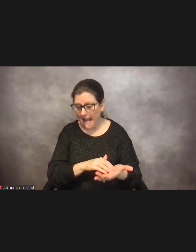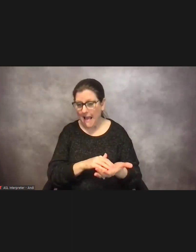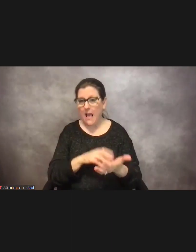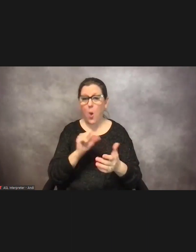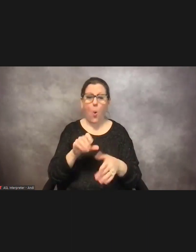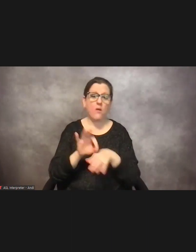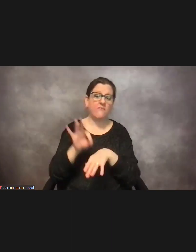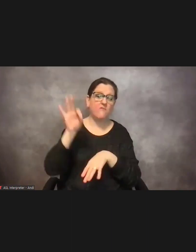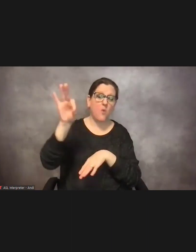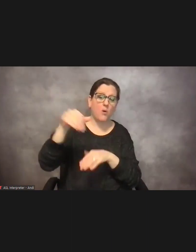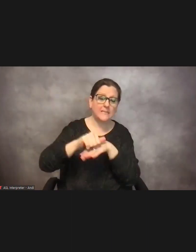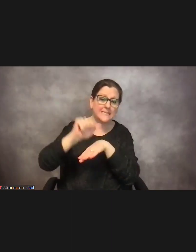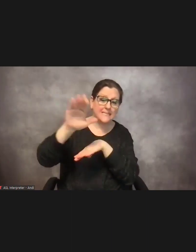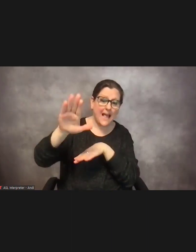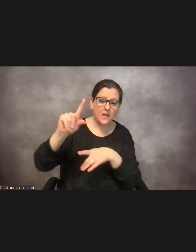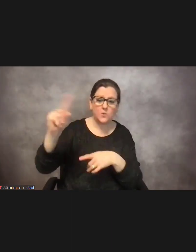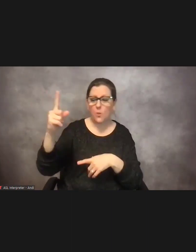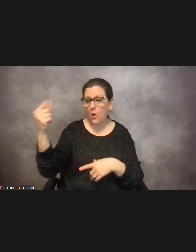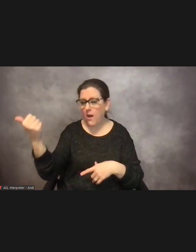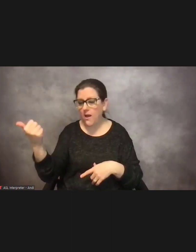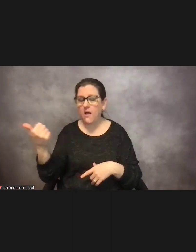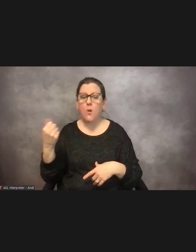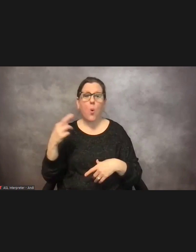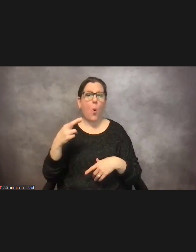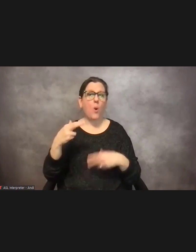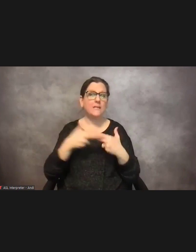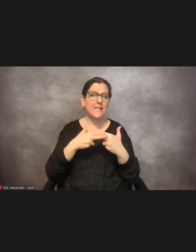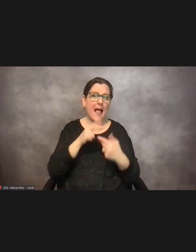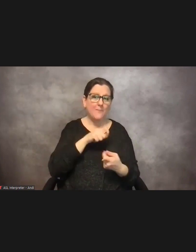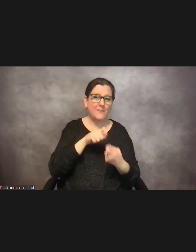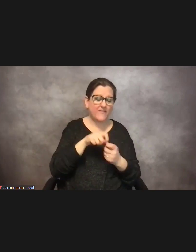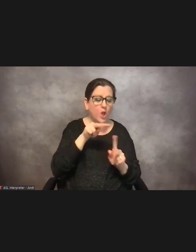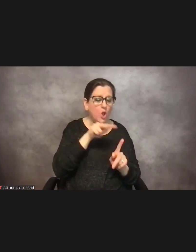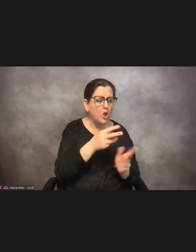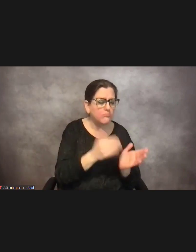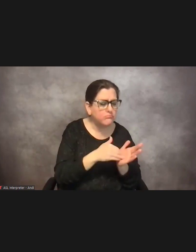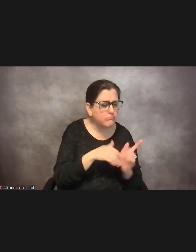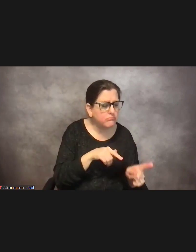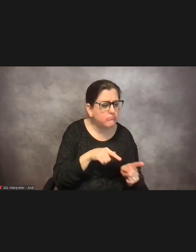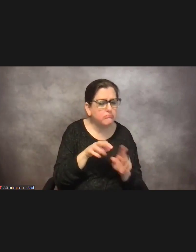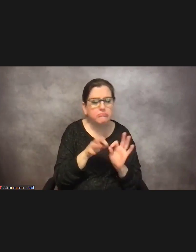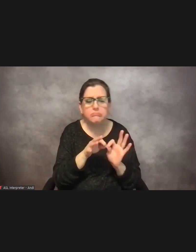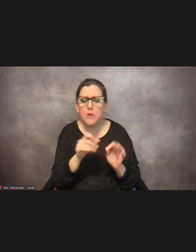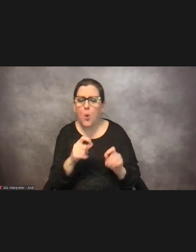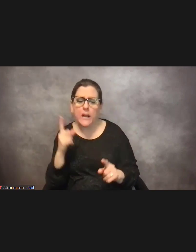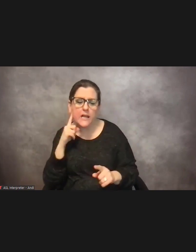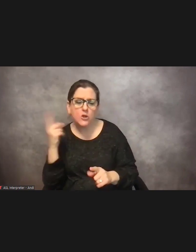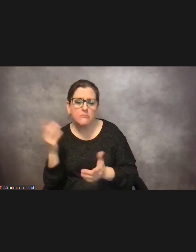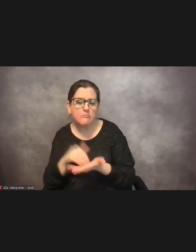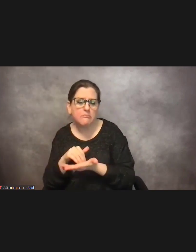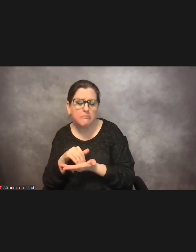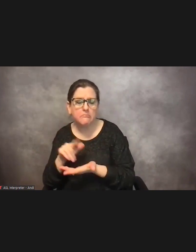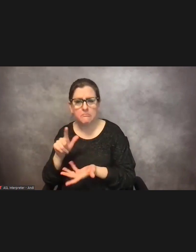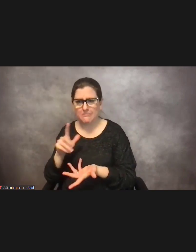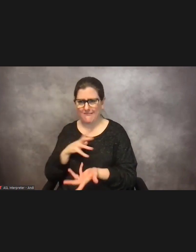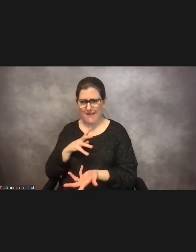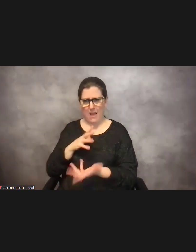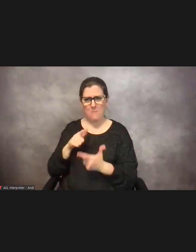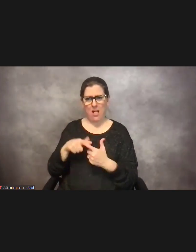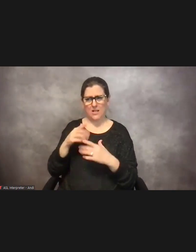toed advance forward to, if there's a particular slide you want to look at again or a statement we made you want to hear again, and share